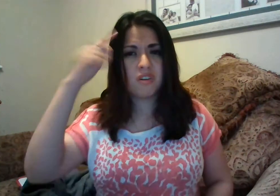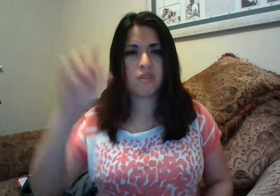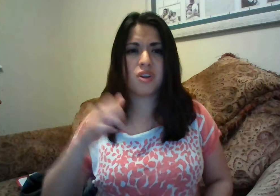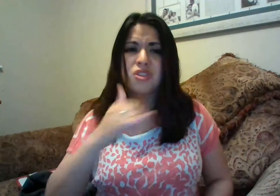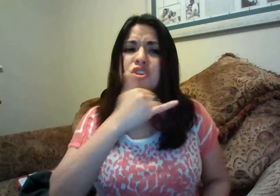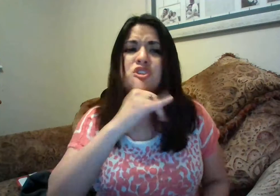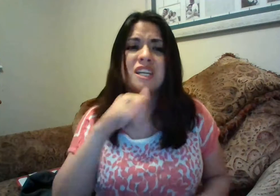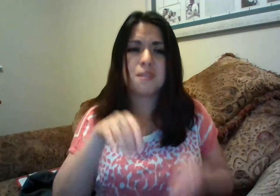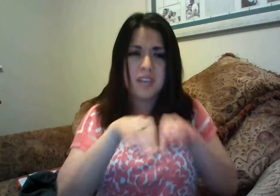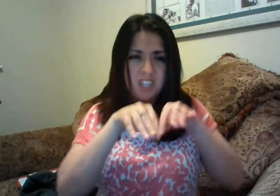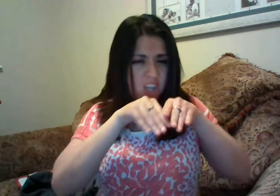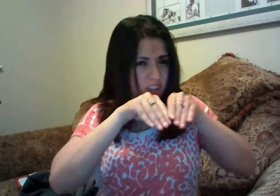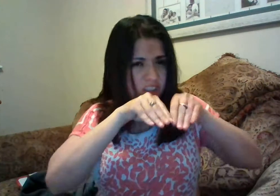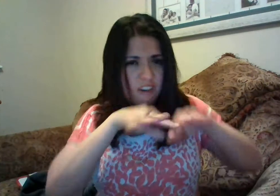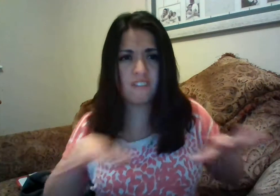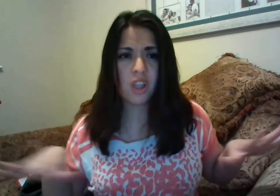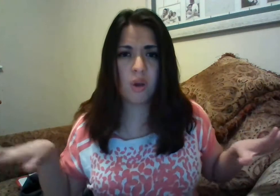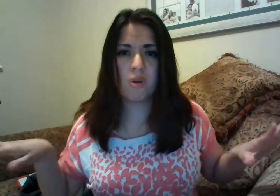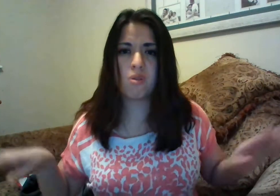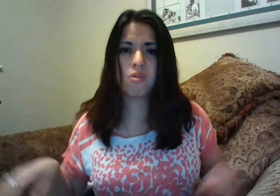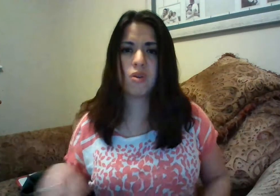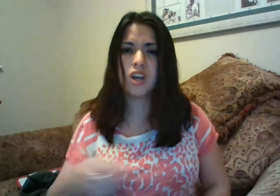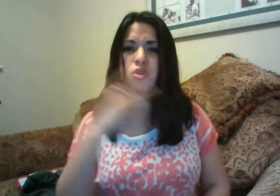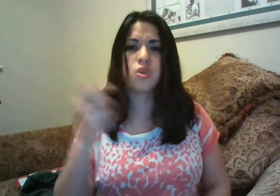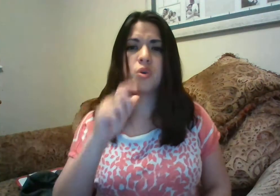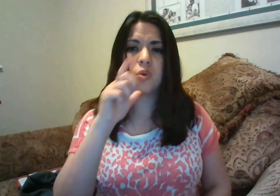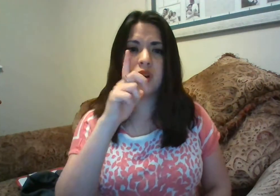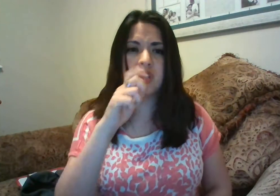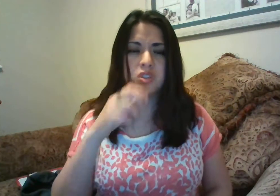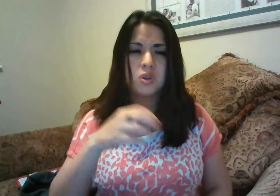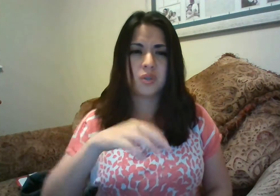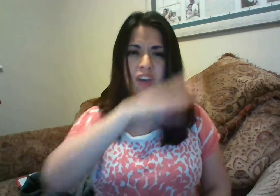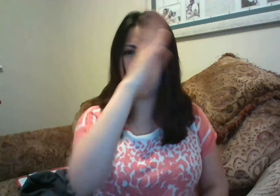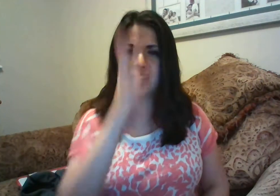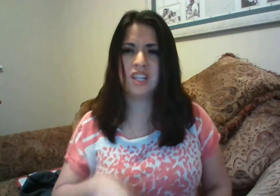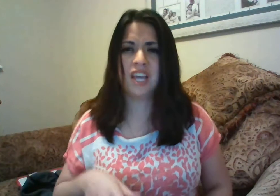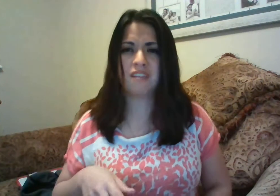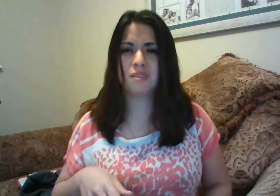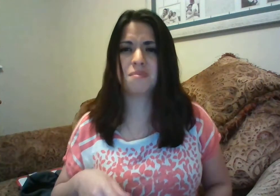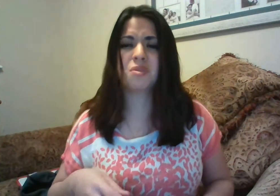for the drinks spilled on the floor To the ones who never left me